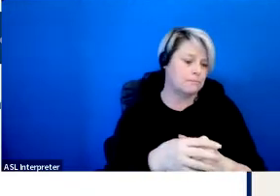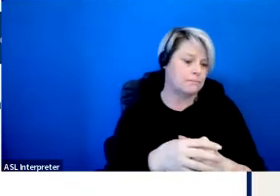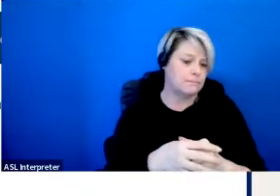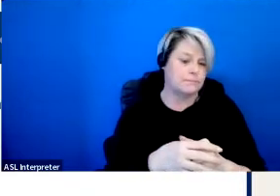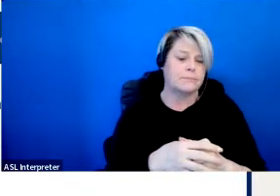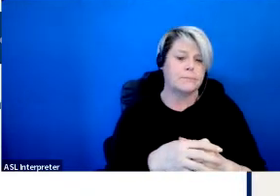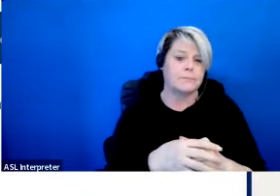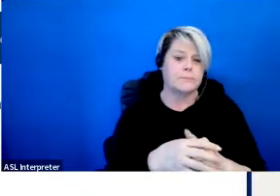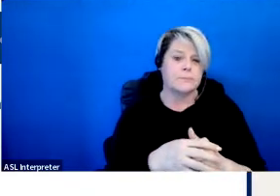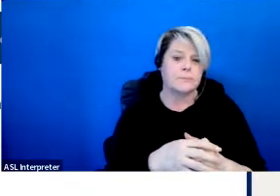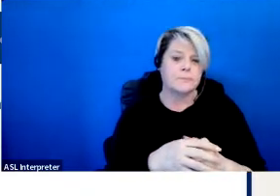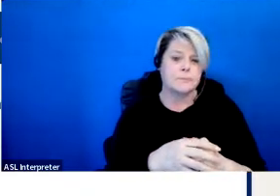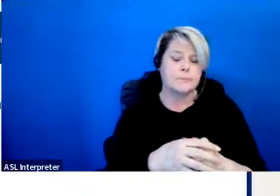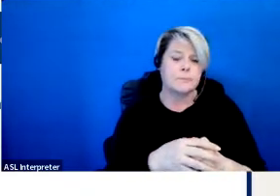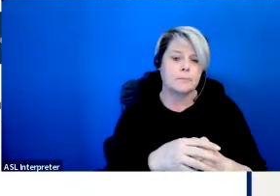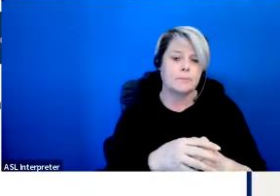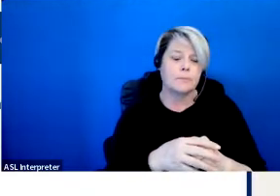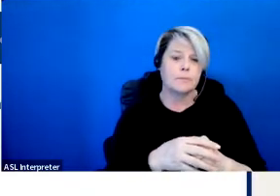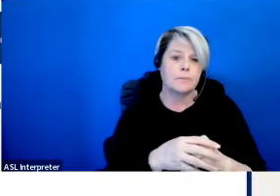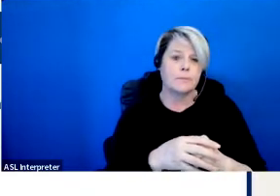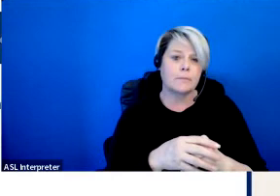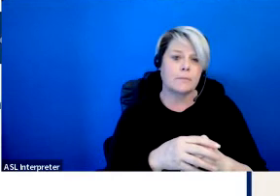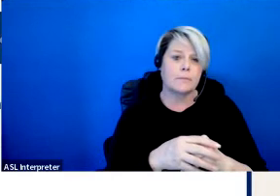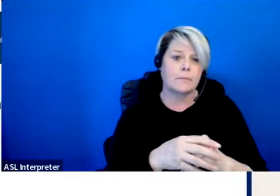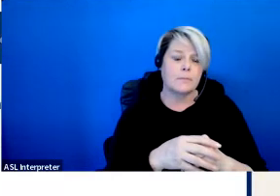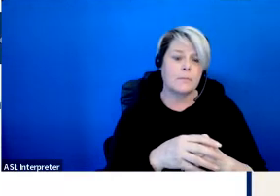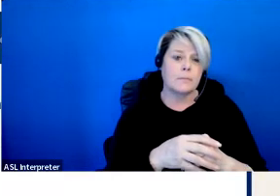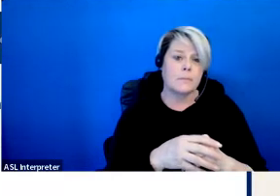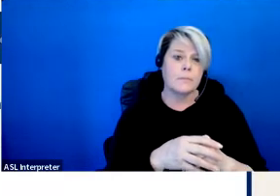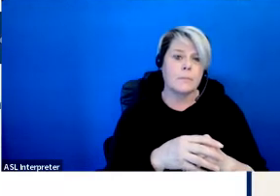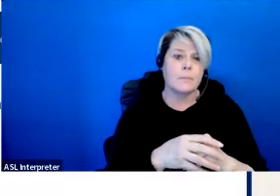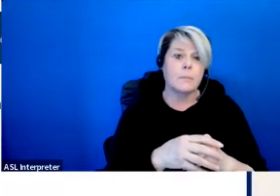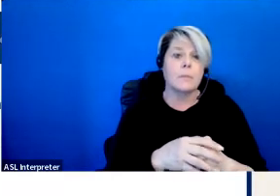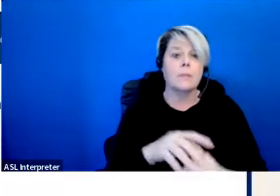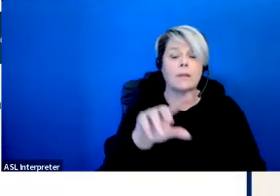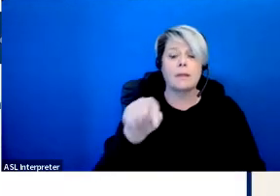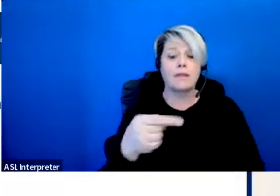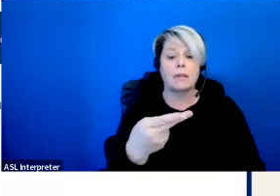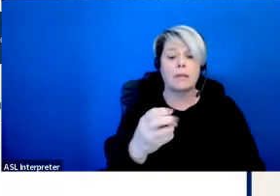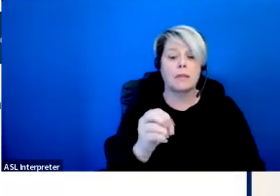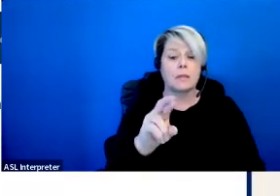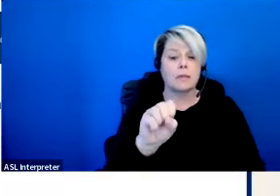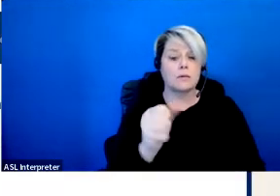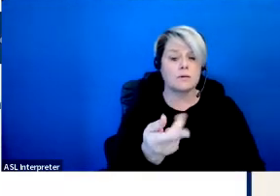be financial SURPBGS subsidies. Financing, grants or